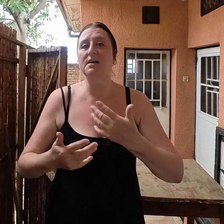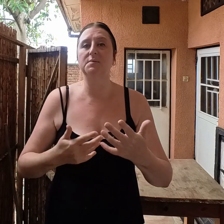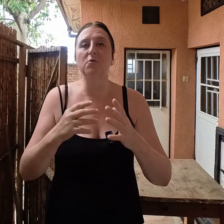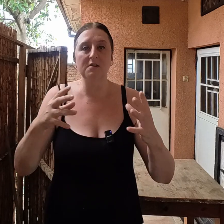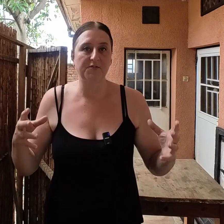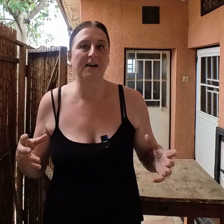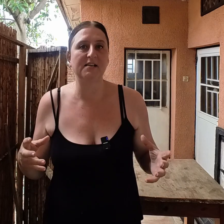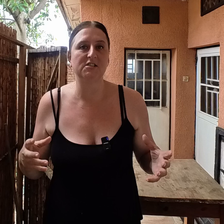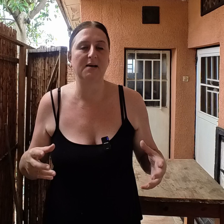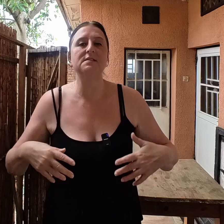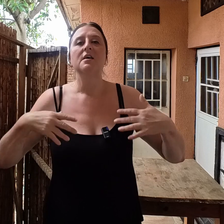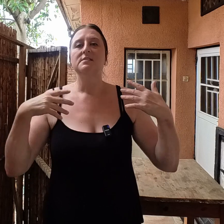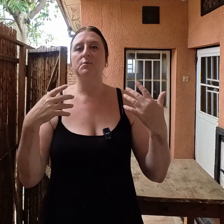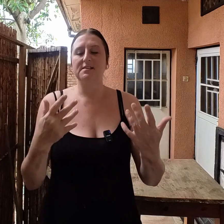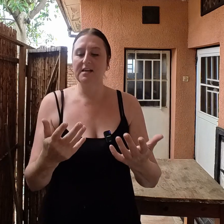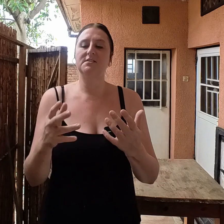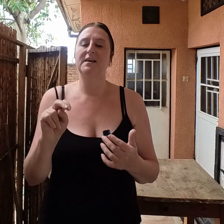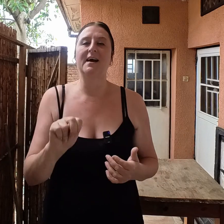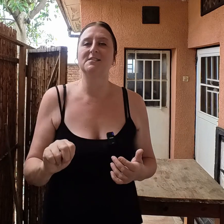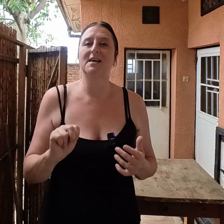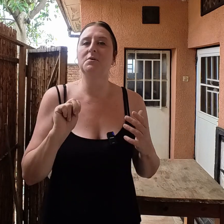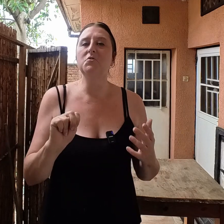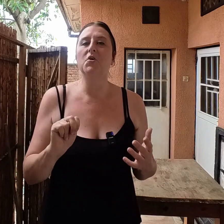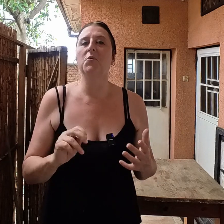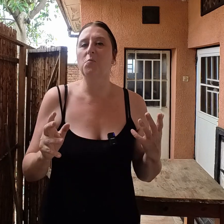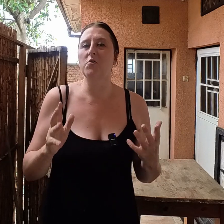you how to make all the different handshapes, so when I tell you to make a handshake, you know what